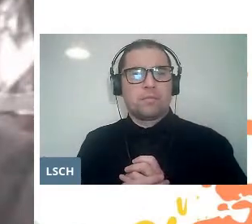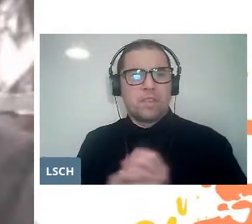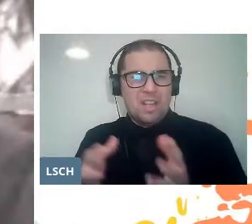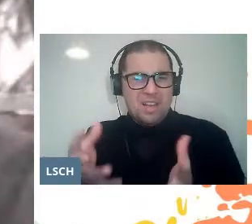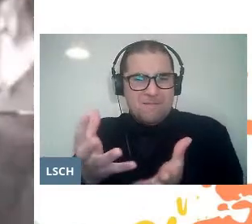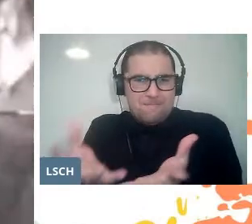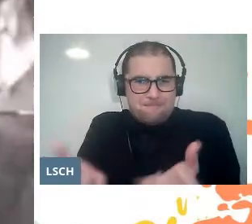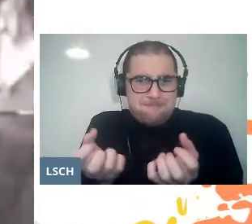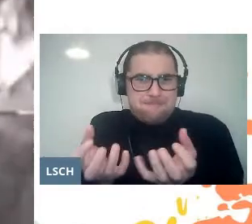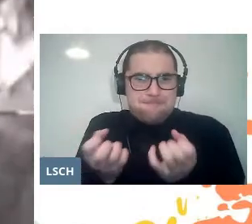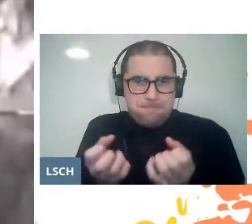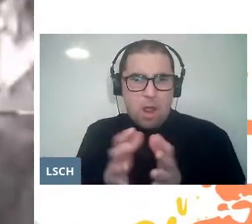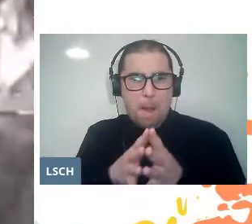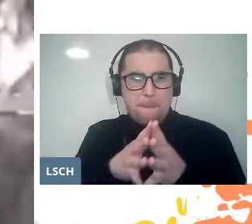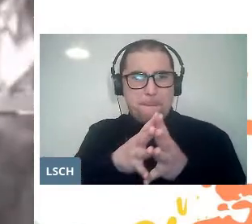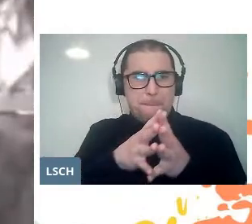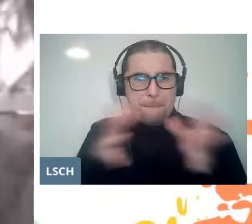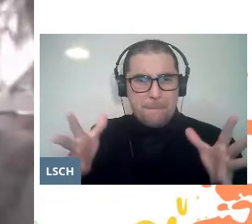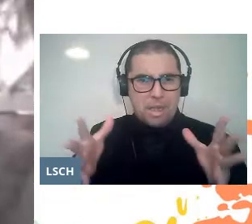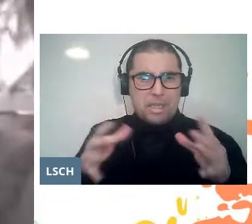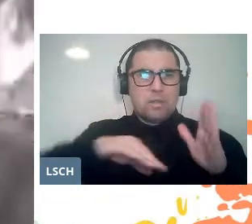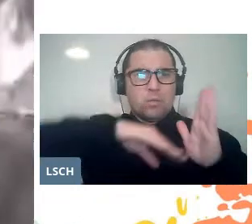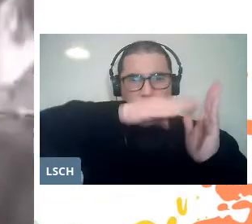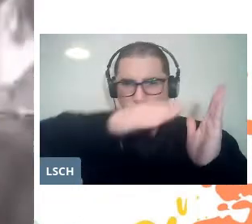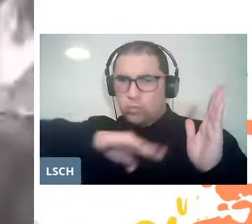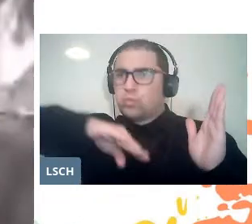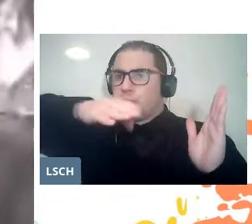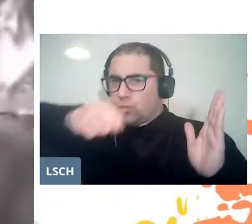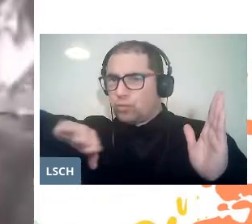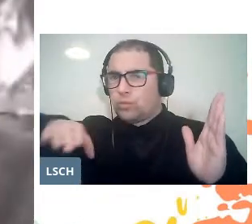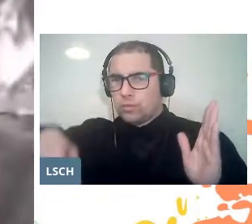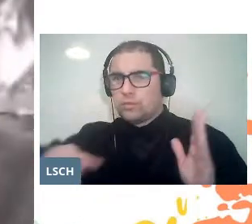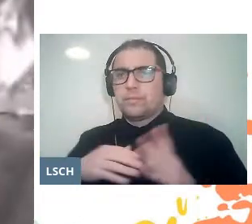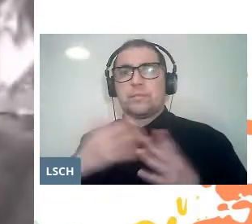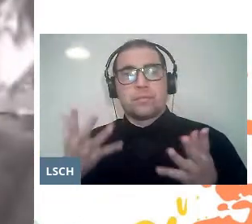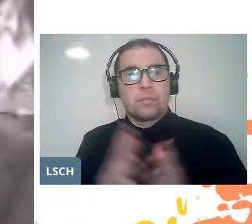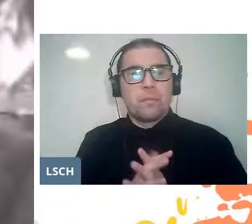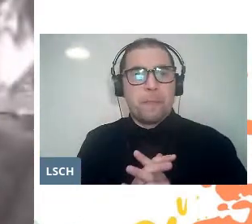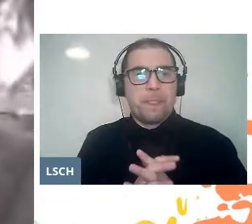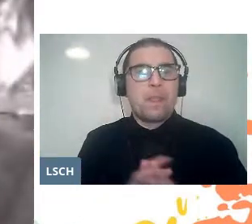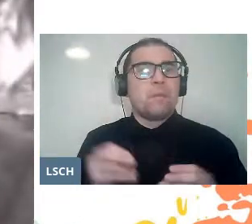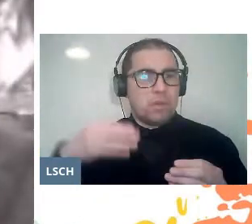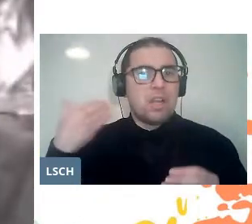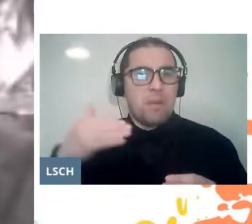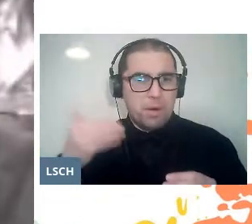long modulatory passages in the development that are eminently dramatic.